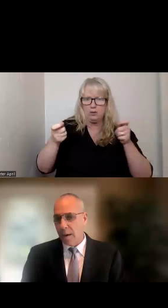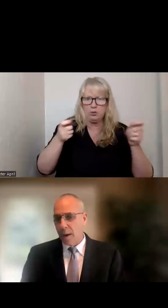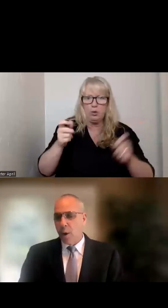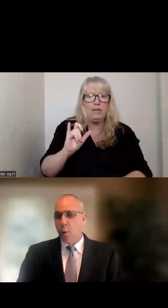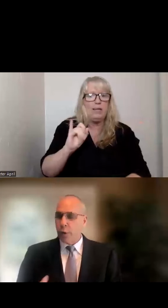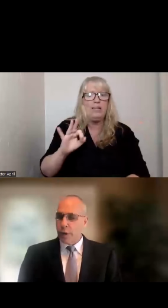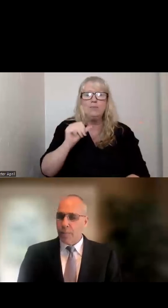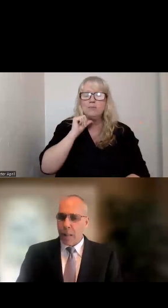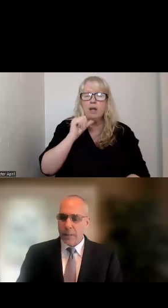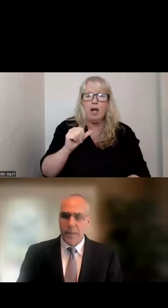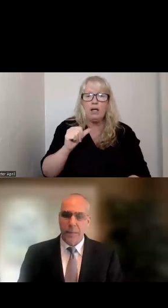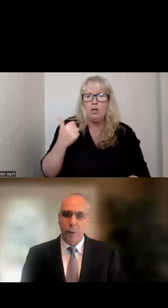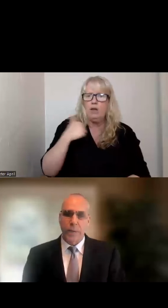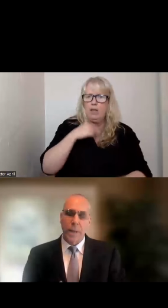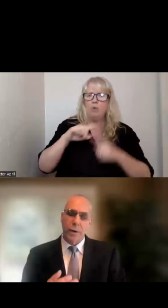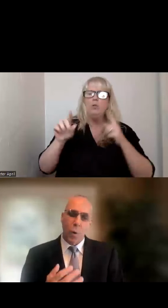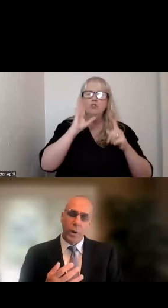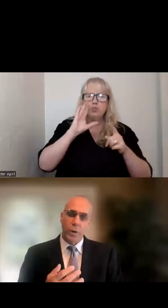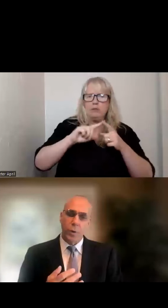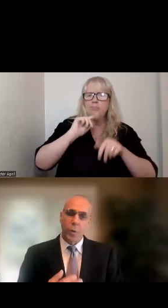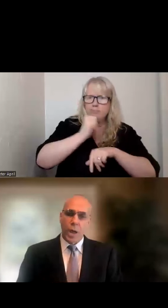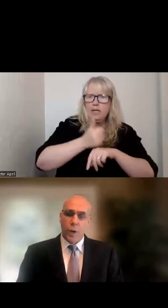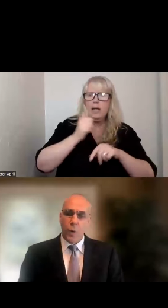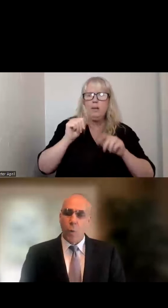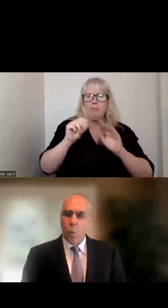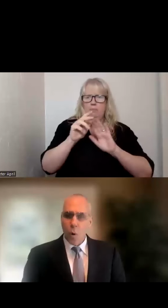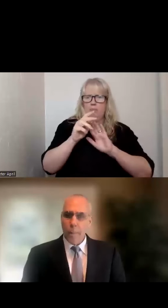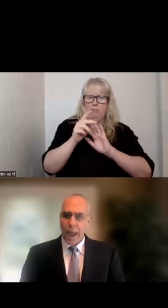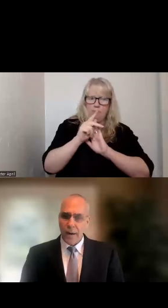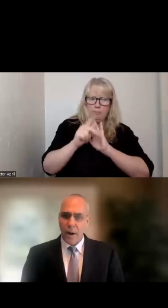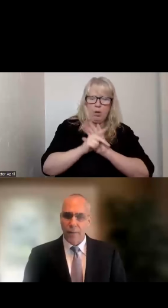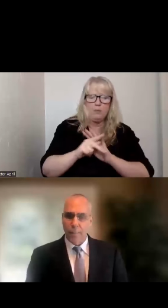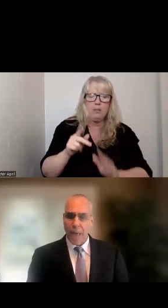WE SHOULD HAVE POLICIES THAT DO A WARM HAND OFF FROM